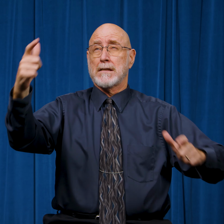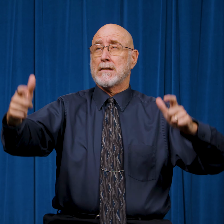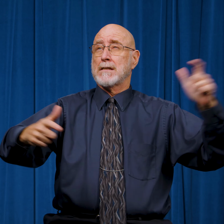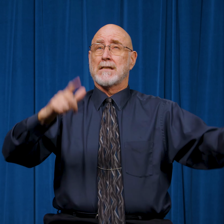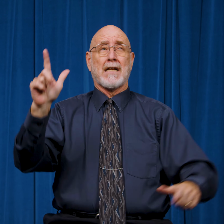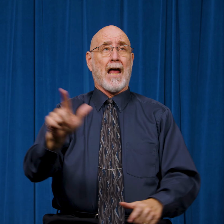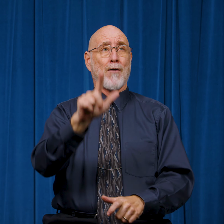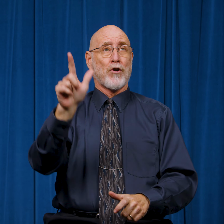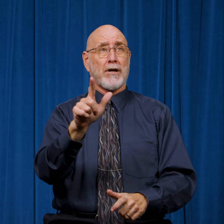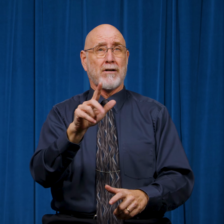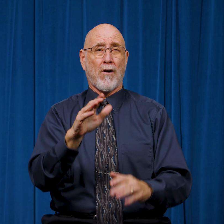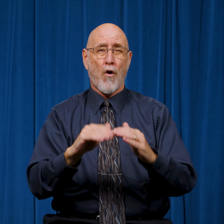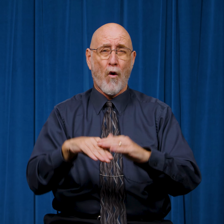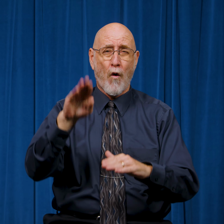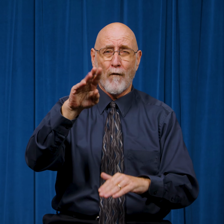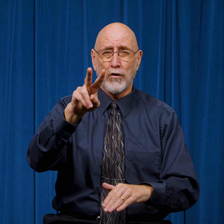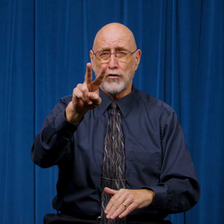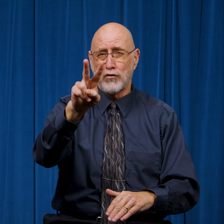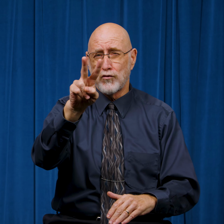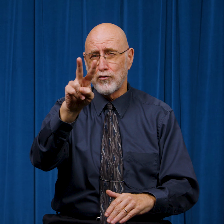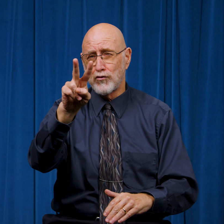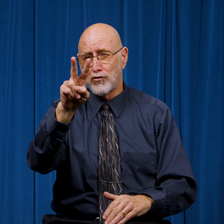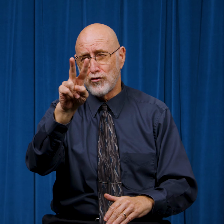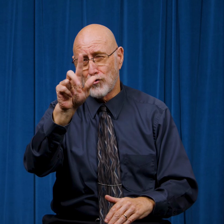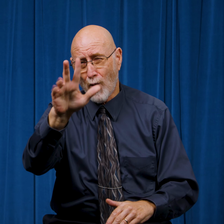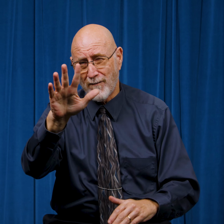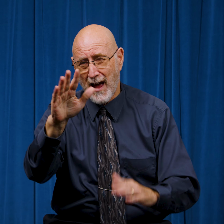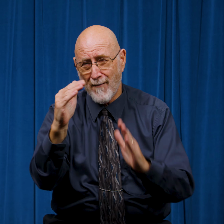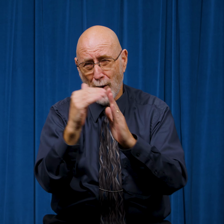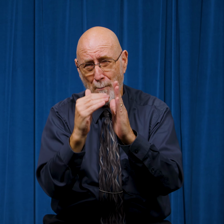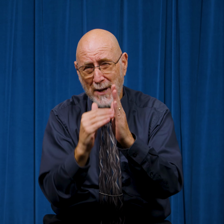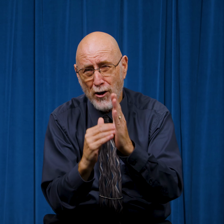now containing over 25 million cataloged books,